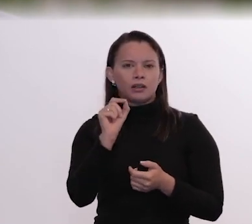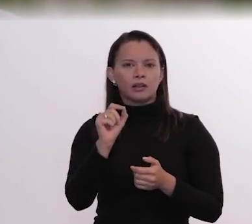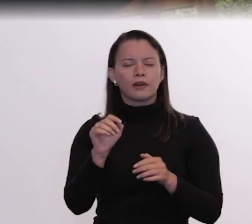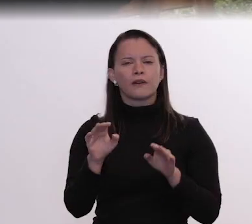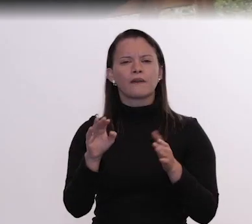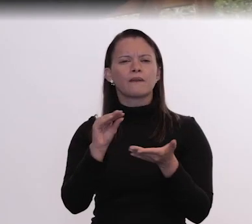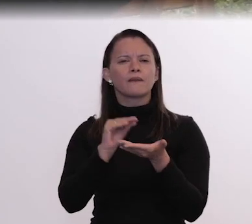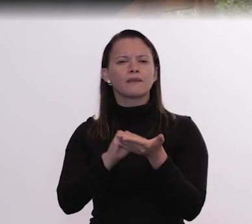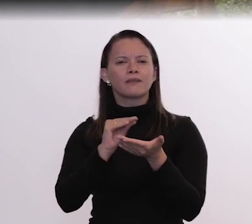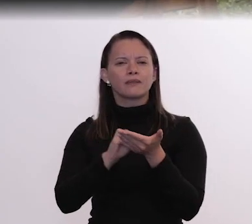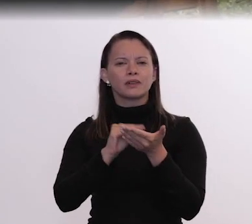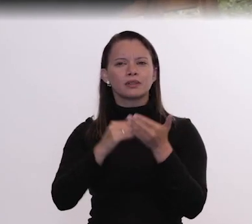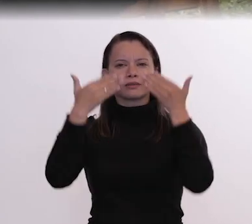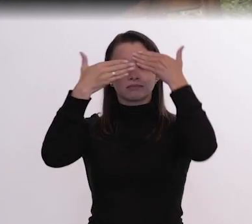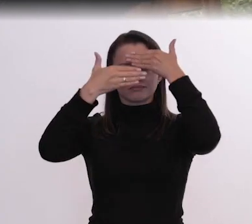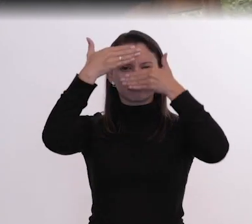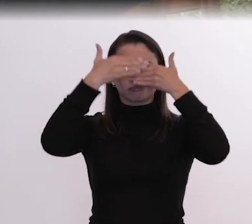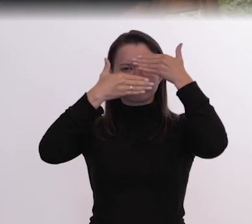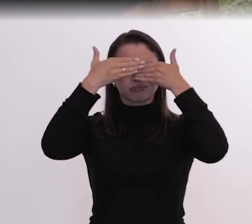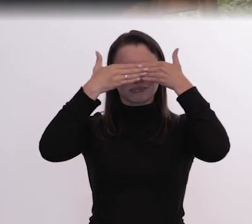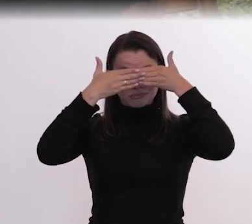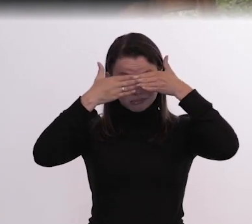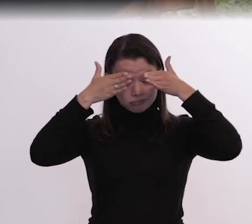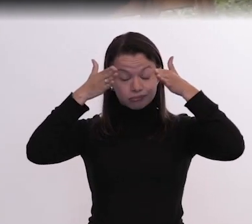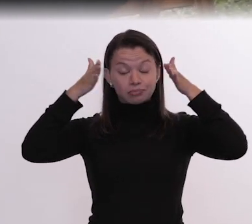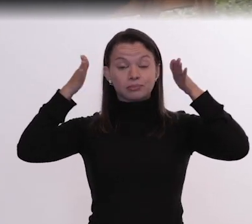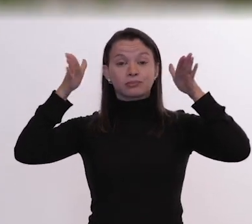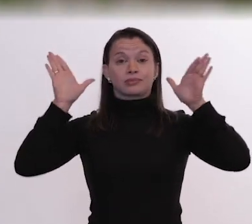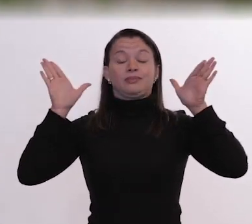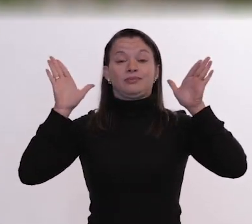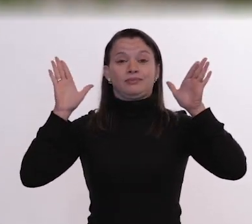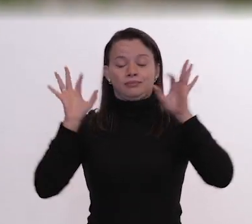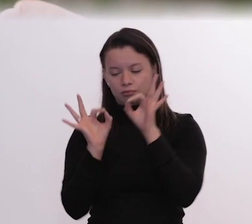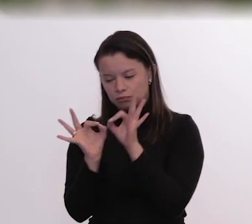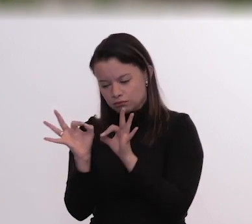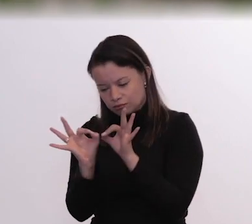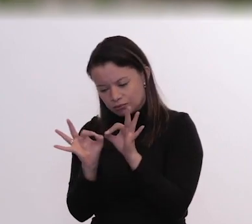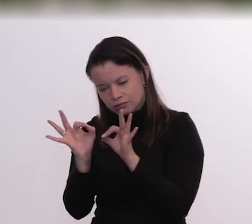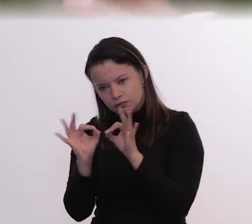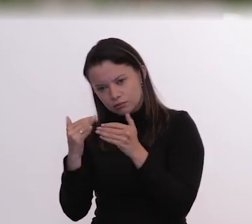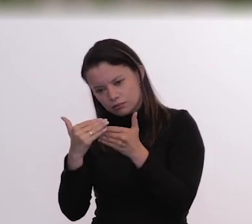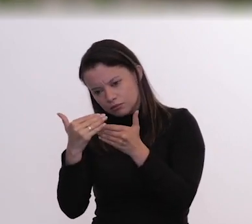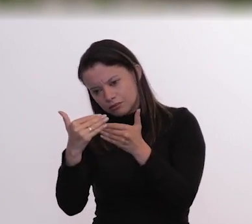that prevents planning the city on a long term. So today, we run the Emergency Room,